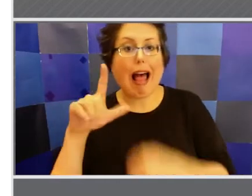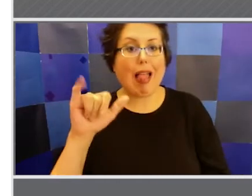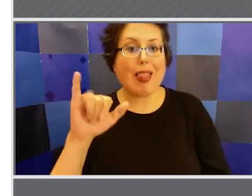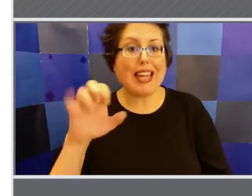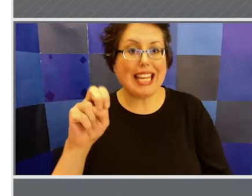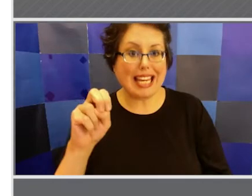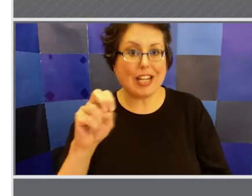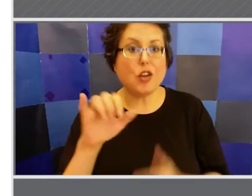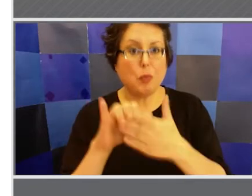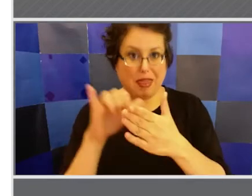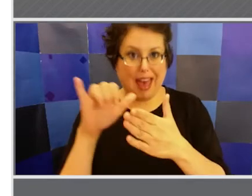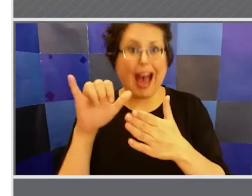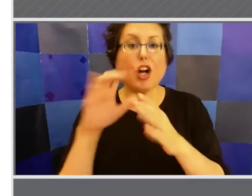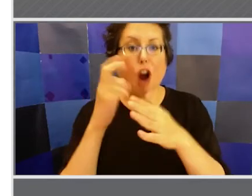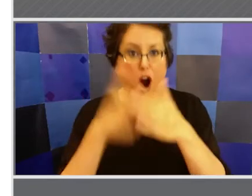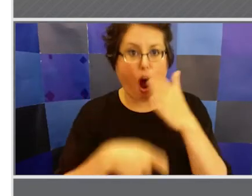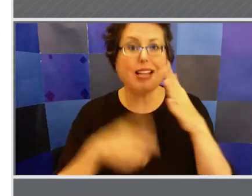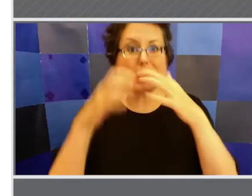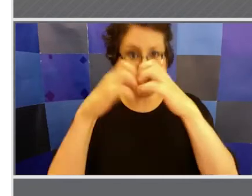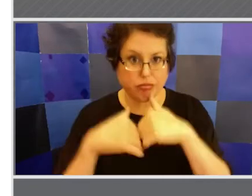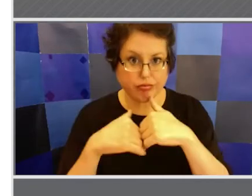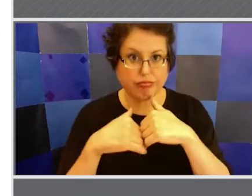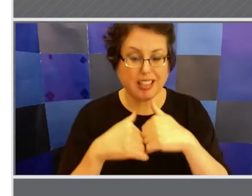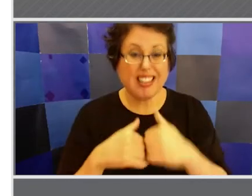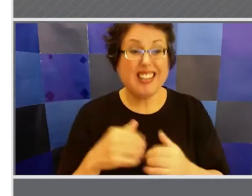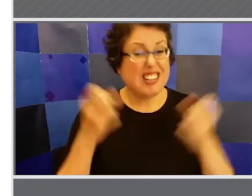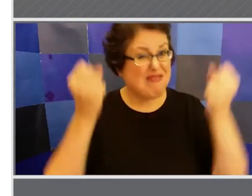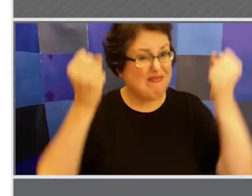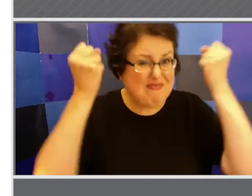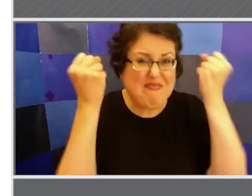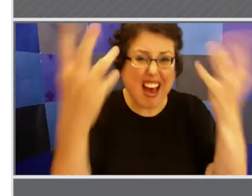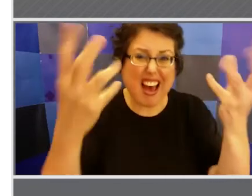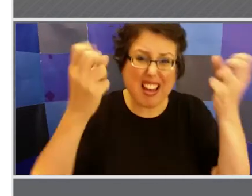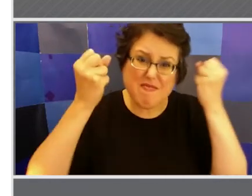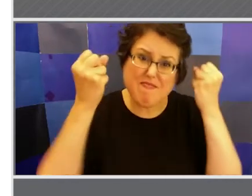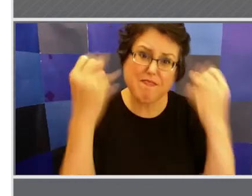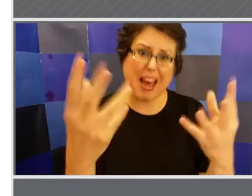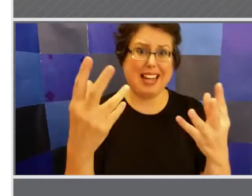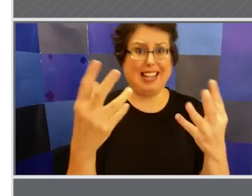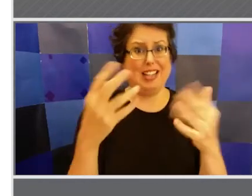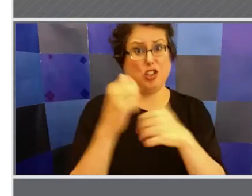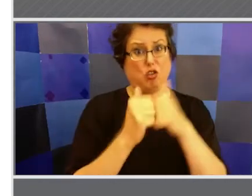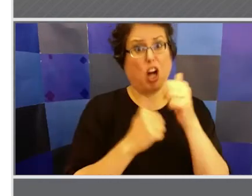So, given the volume of condemned structures and the need for demolition and limited resources,